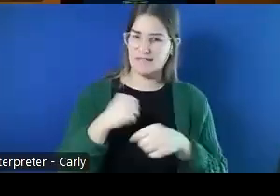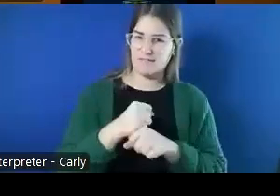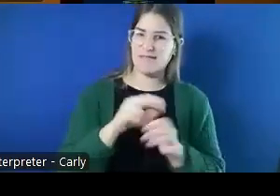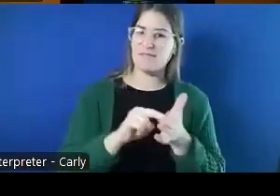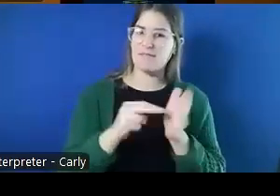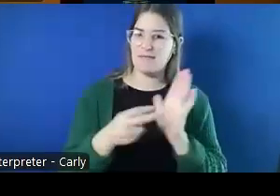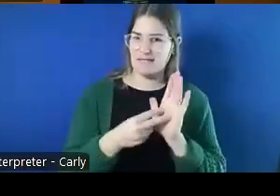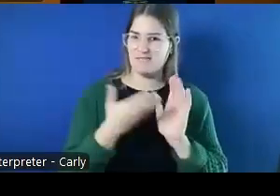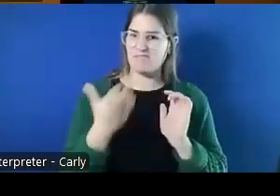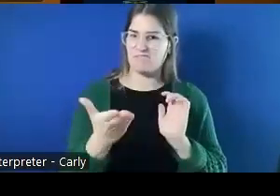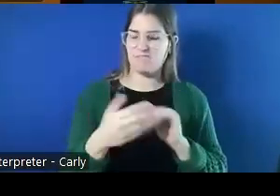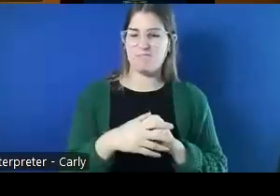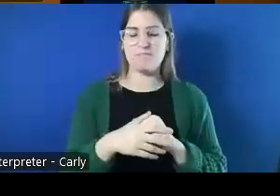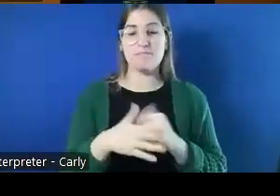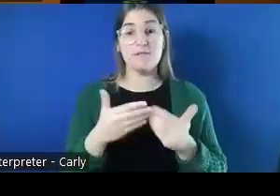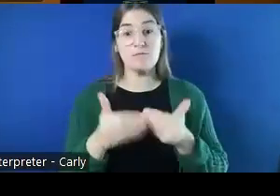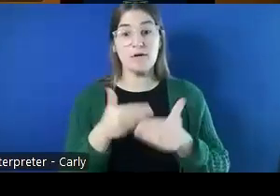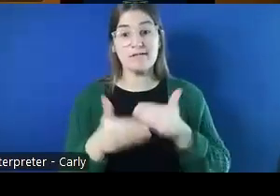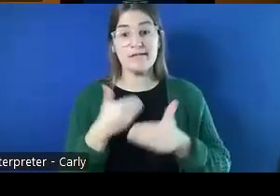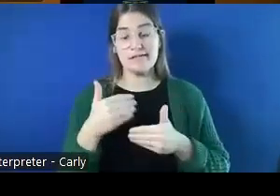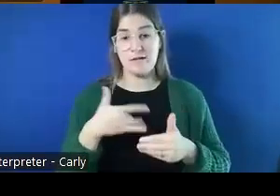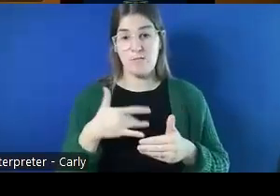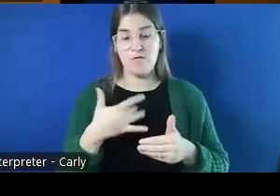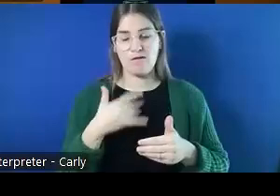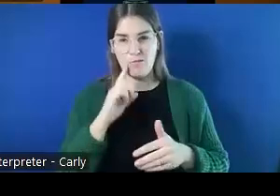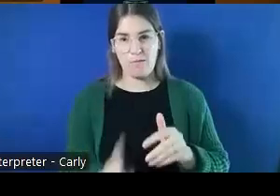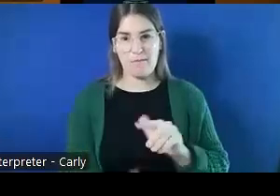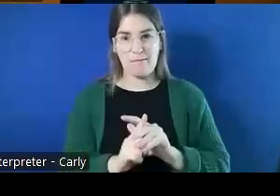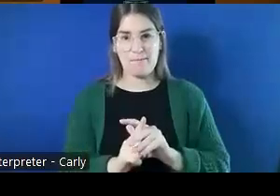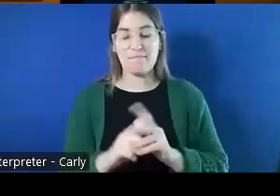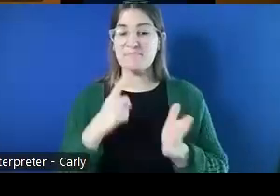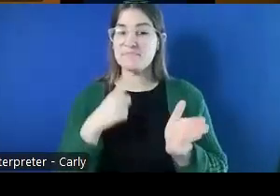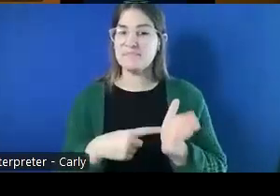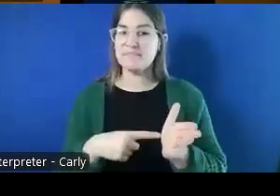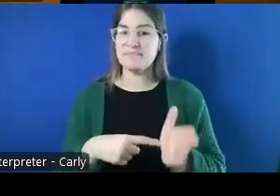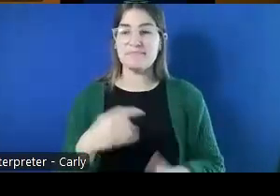able to process the emotions that then comes so you know if someone has experiences from earlier